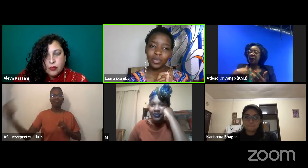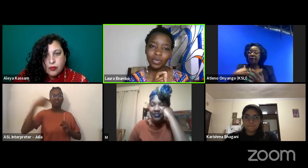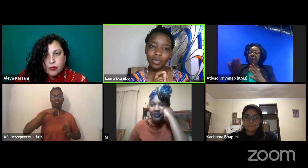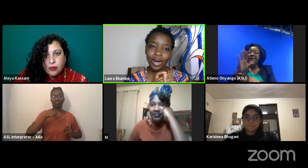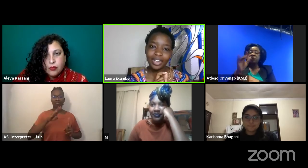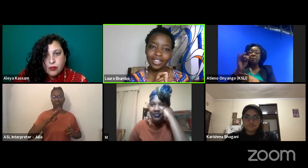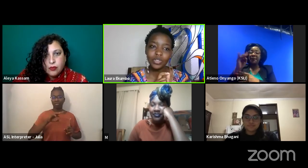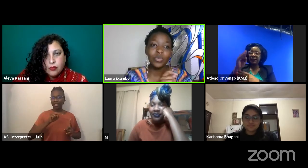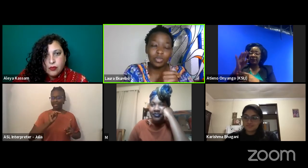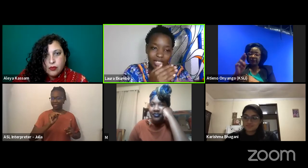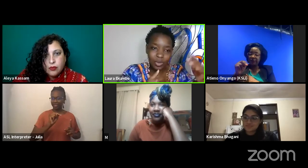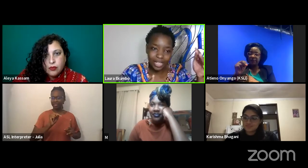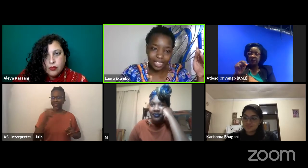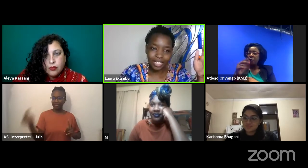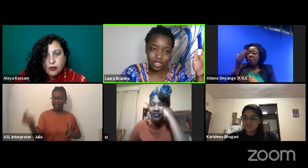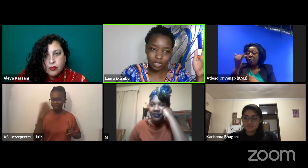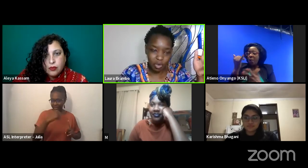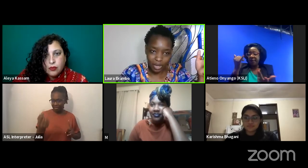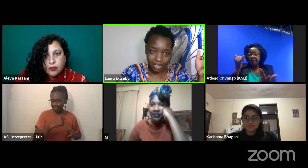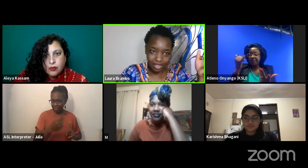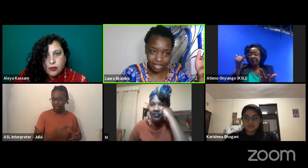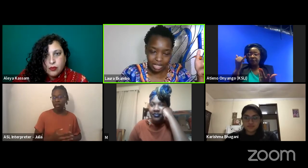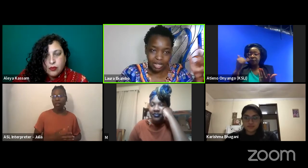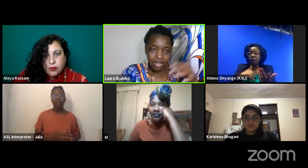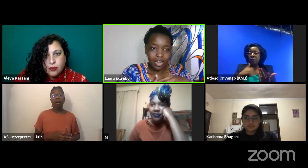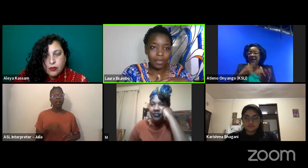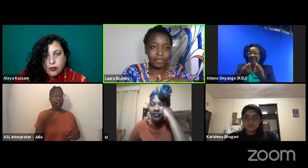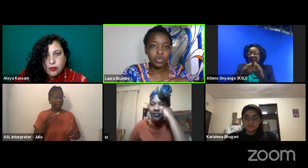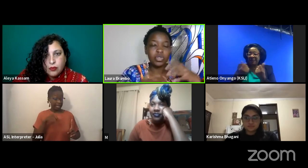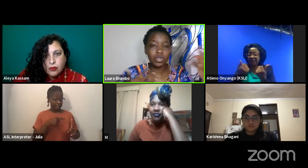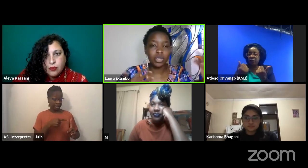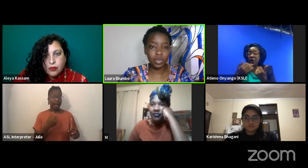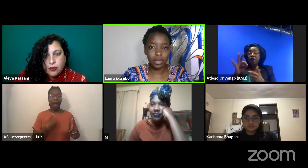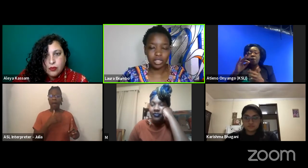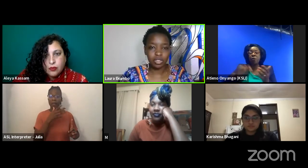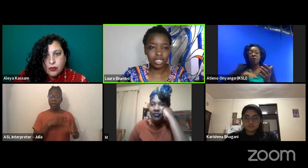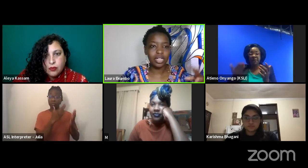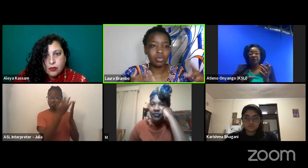but why so with Brazen, we had that list of women whose stories we wanted to tell.